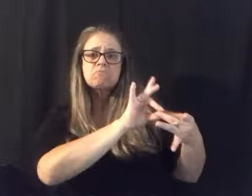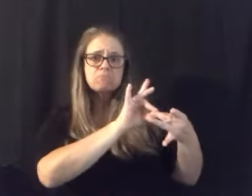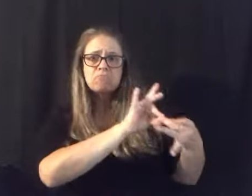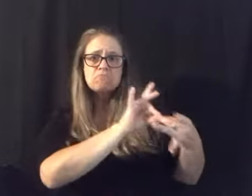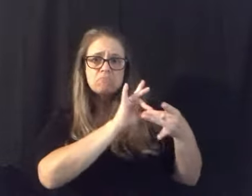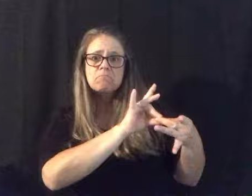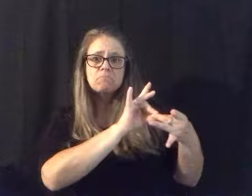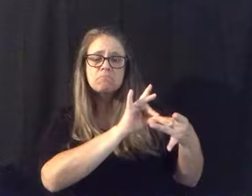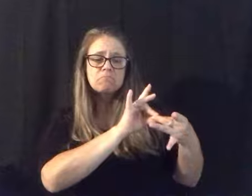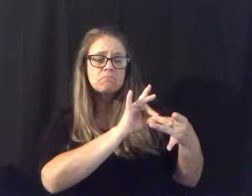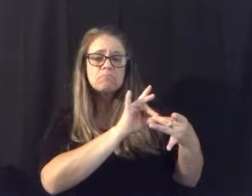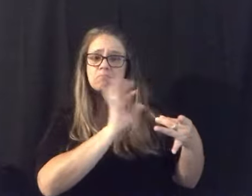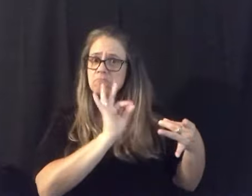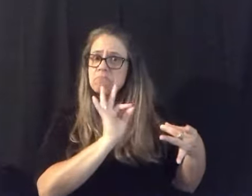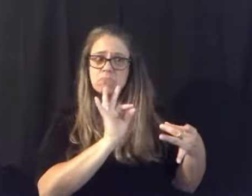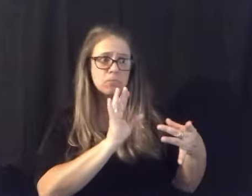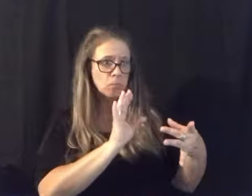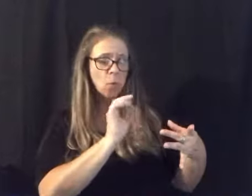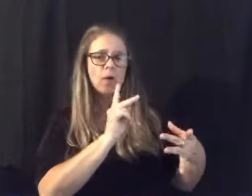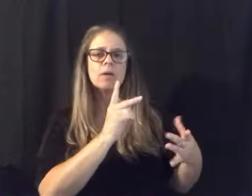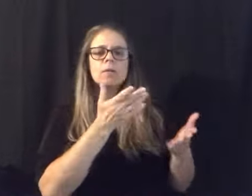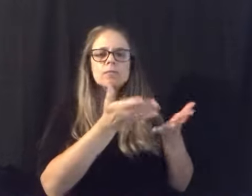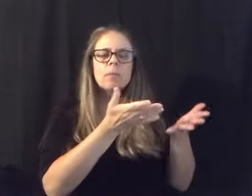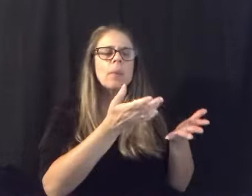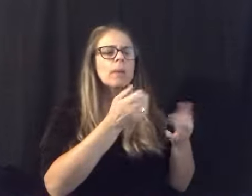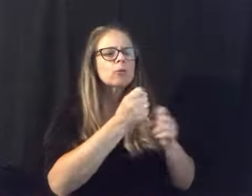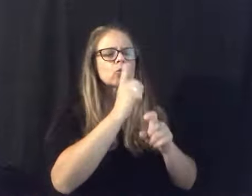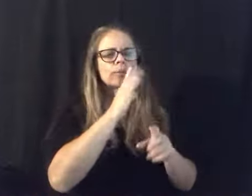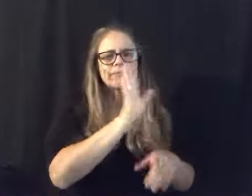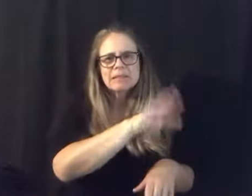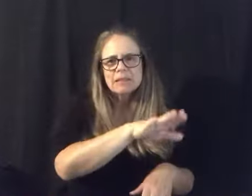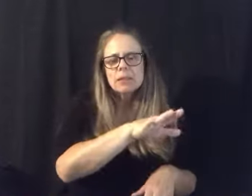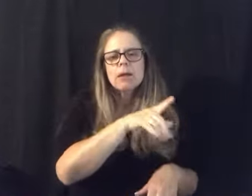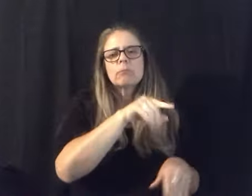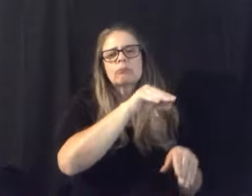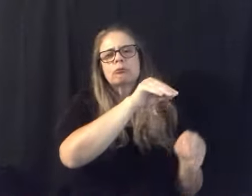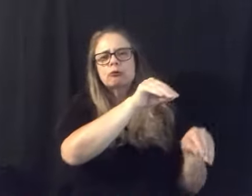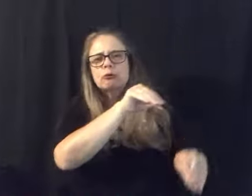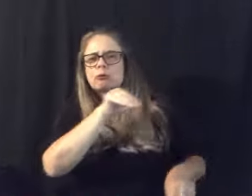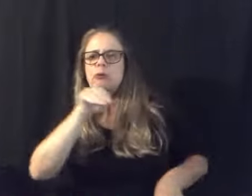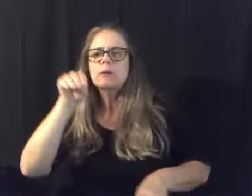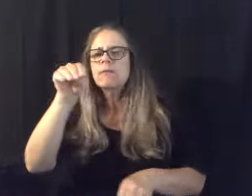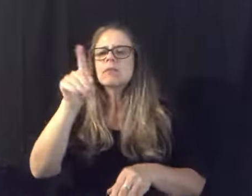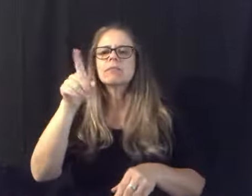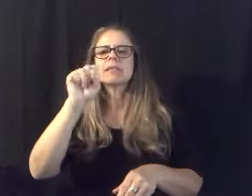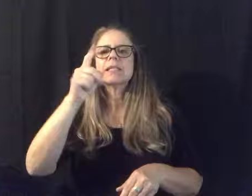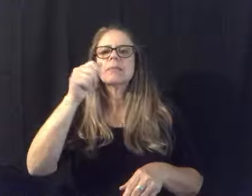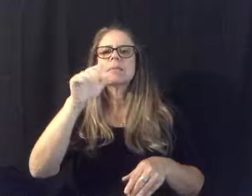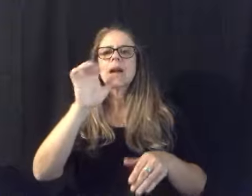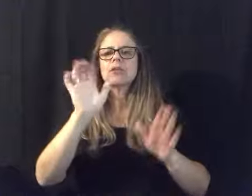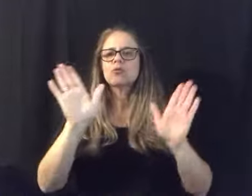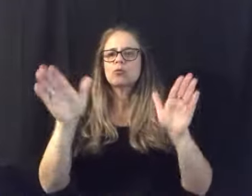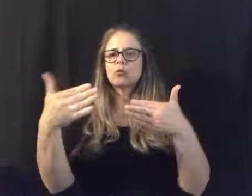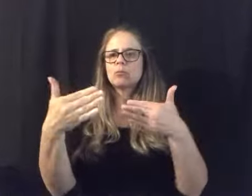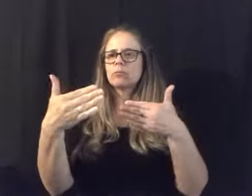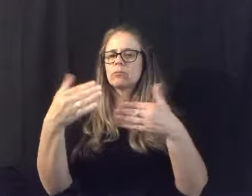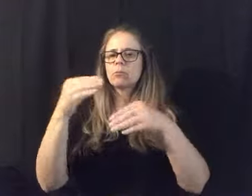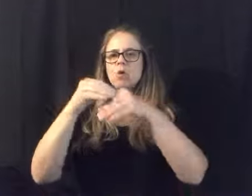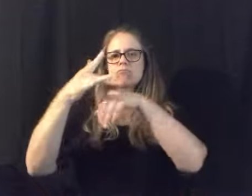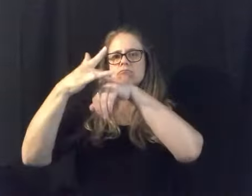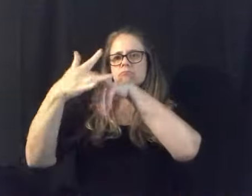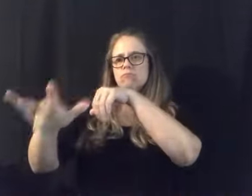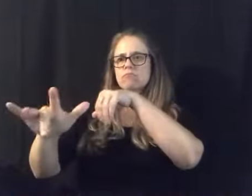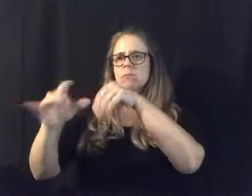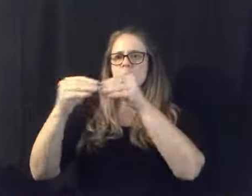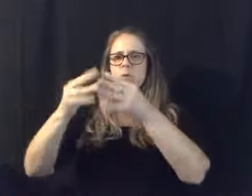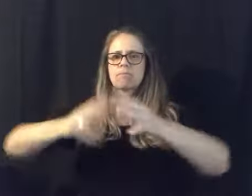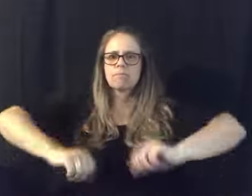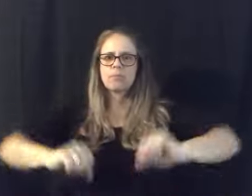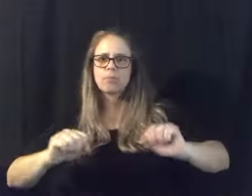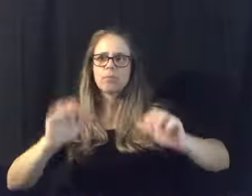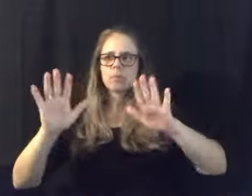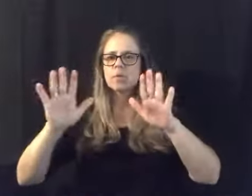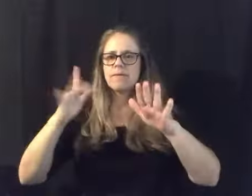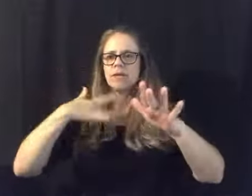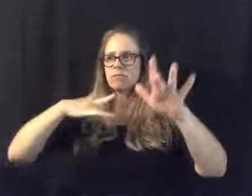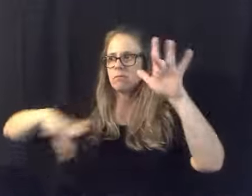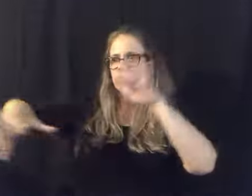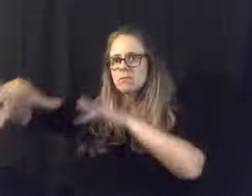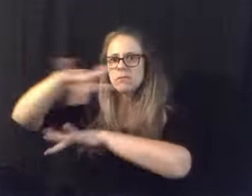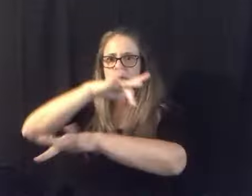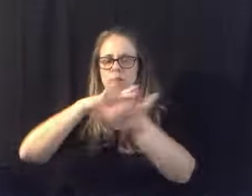Once rapport has been established, they will be moved to another space that has more room.